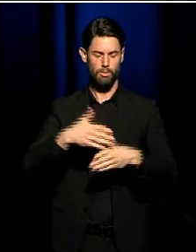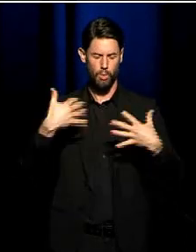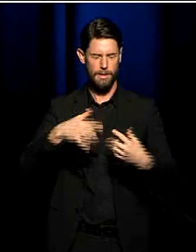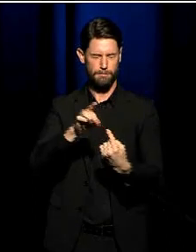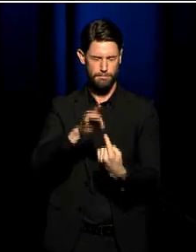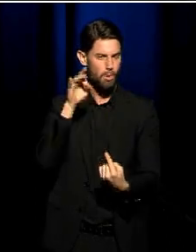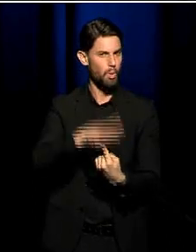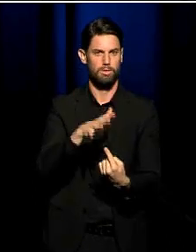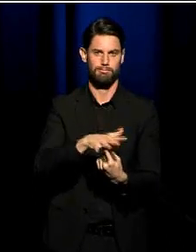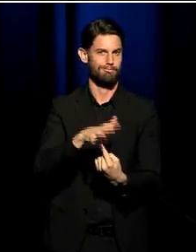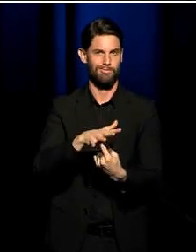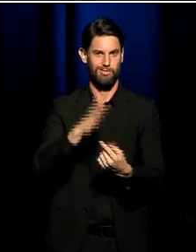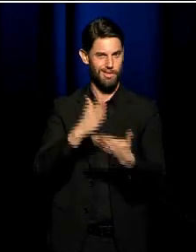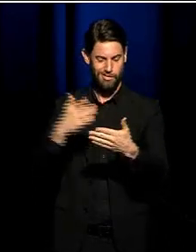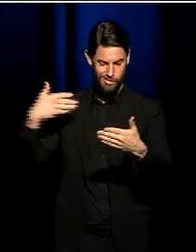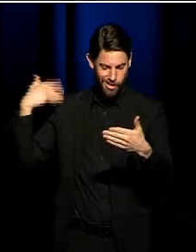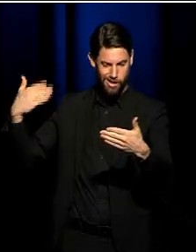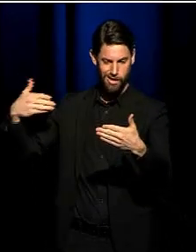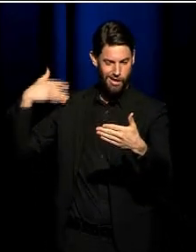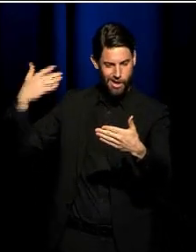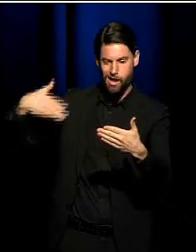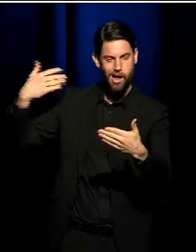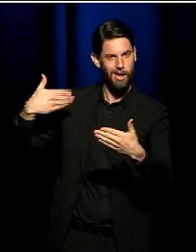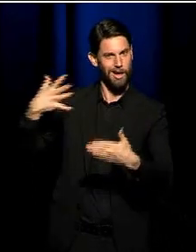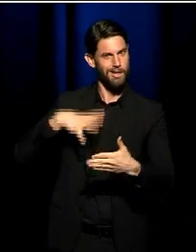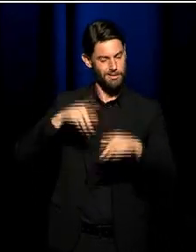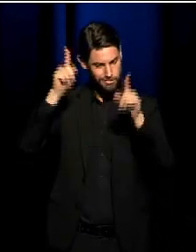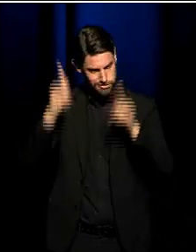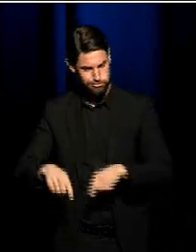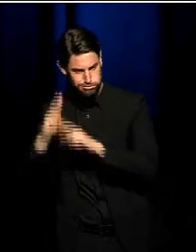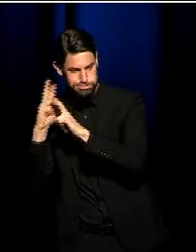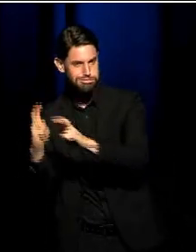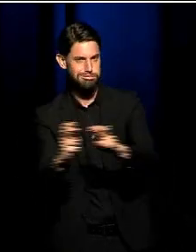Almost one in five Australians have a disability. The prevalence of disability